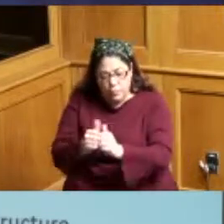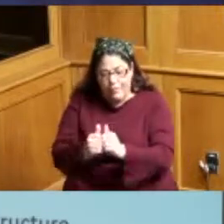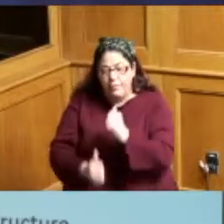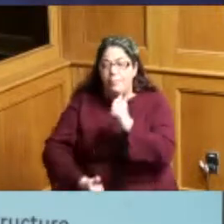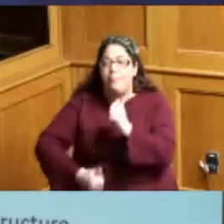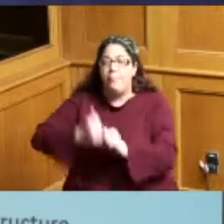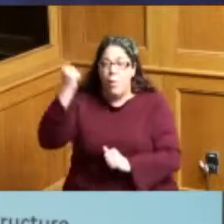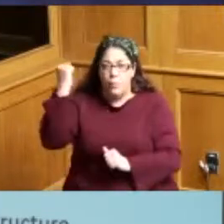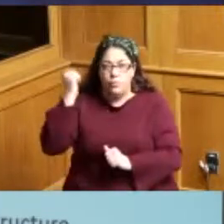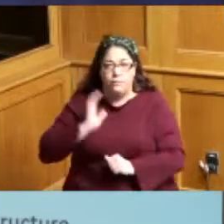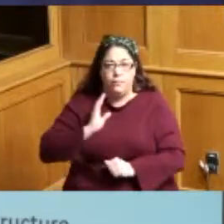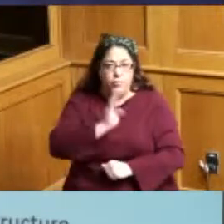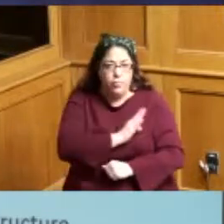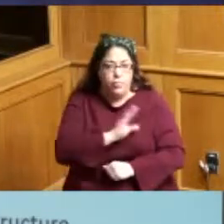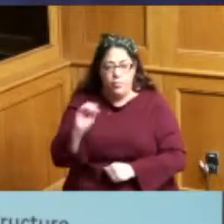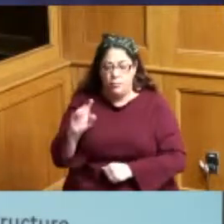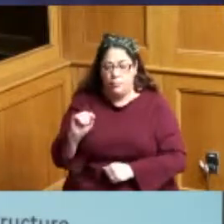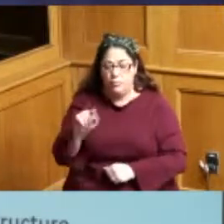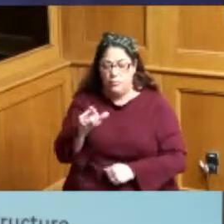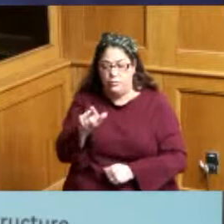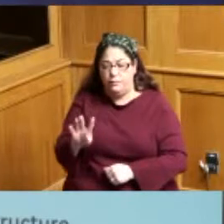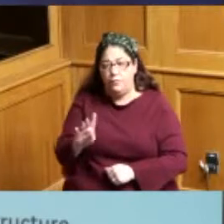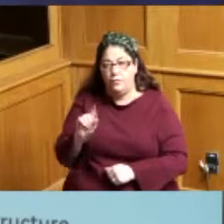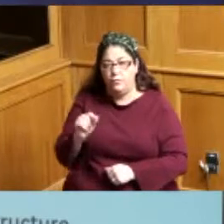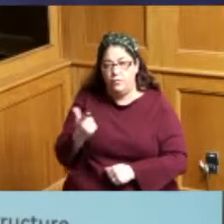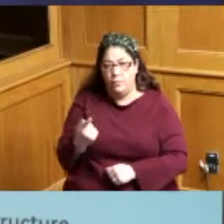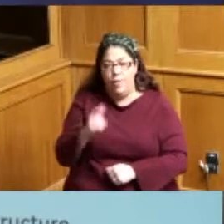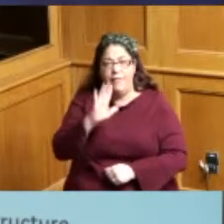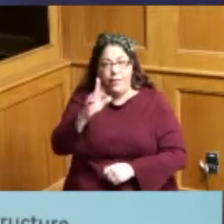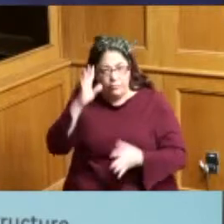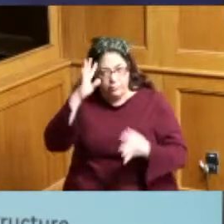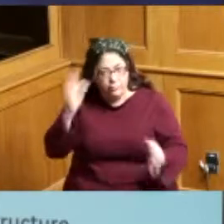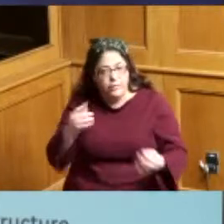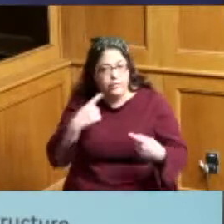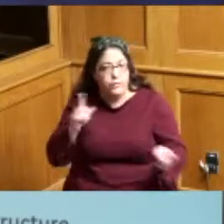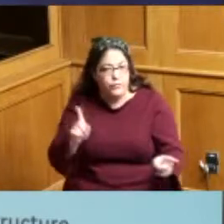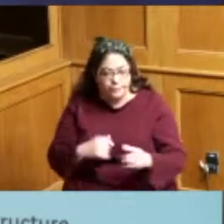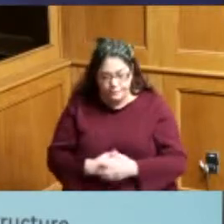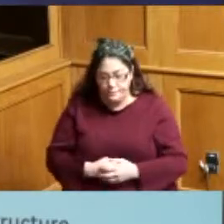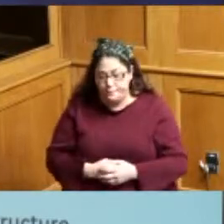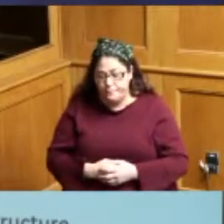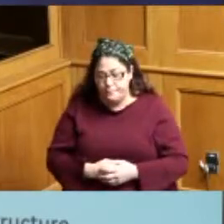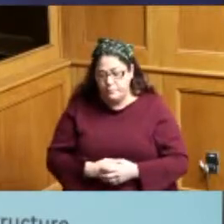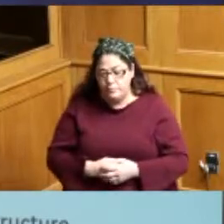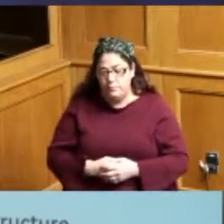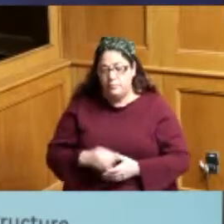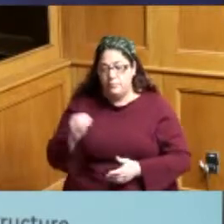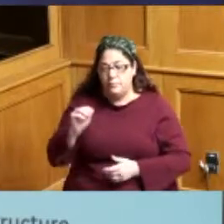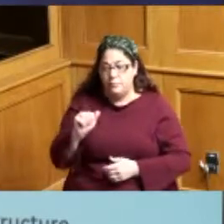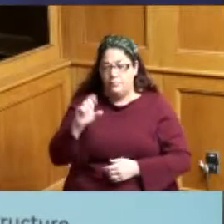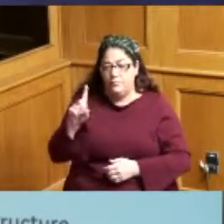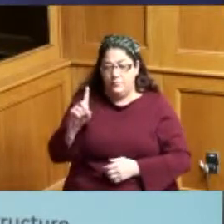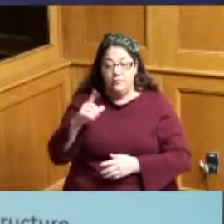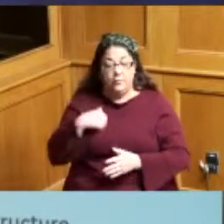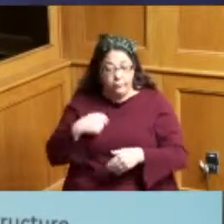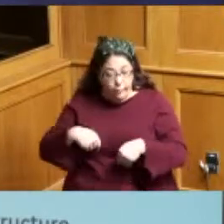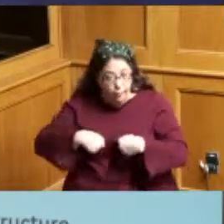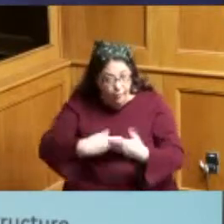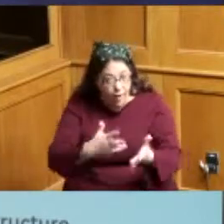Board's October 24th resolution so again MSD is here today to provide that update prior to that